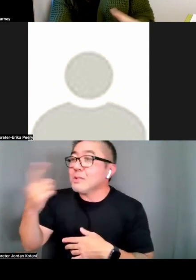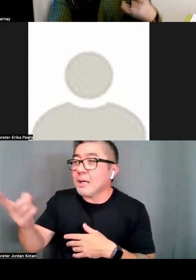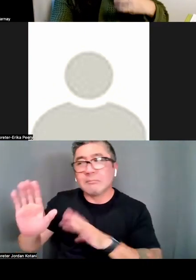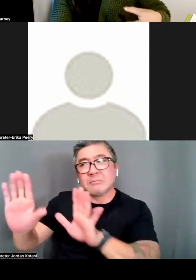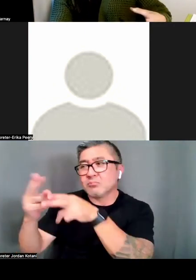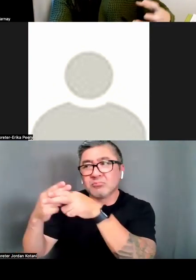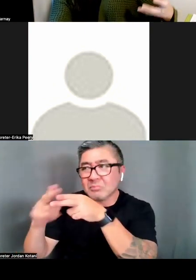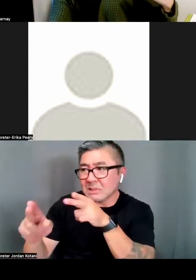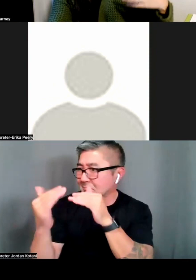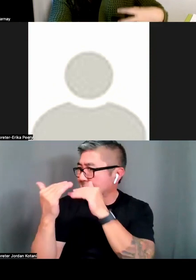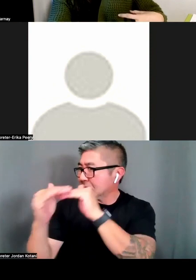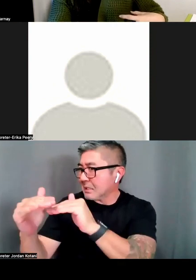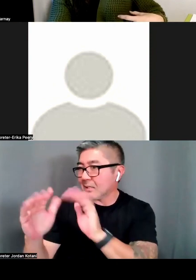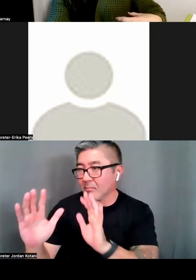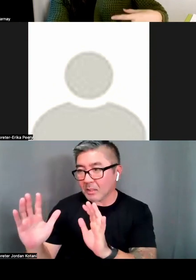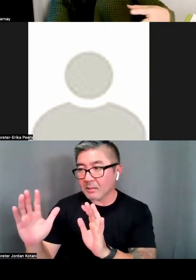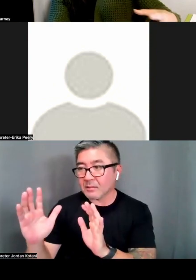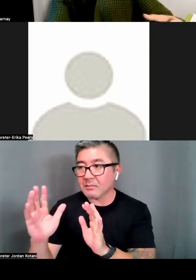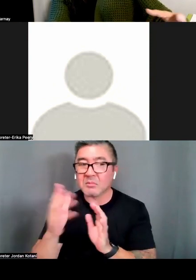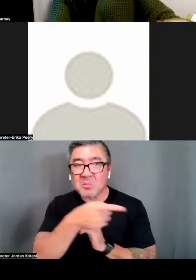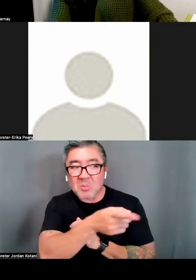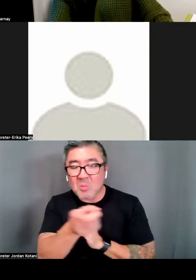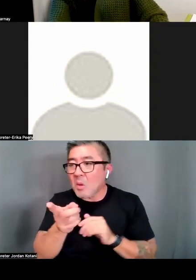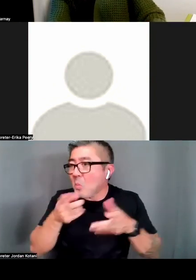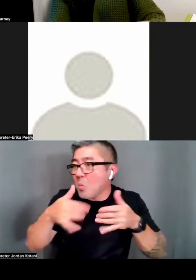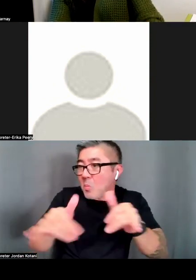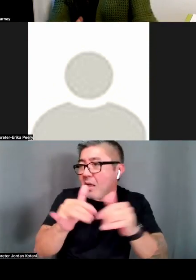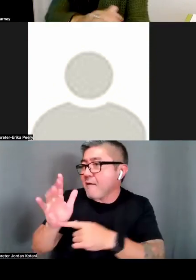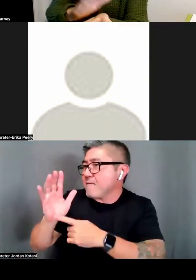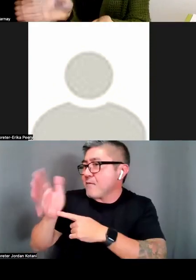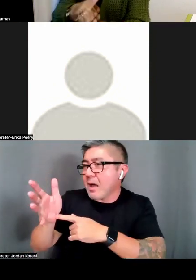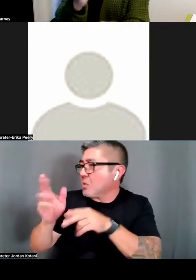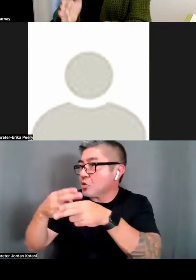so they can know that's going to be over in five minutes or two minutes. Setting a clock helps